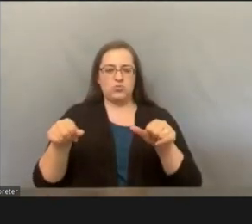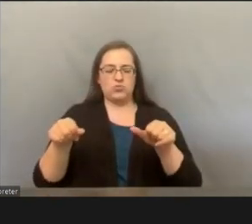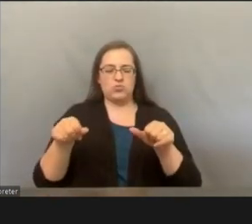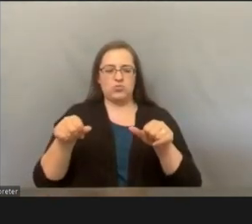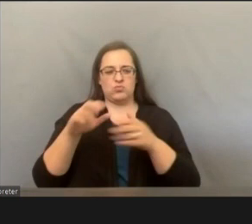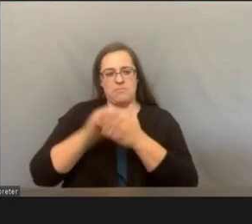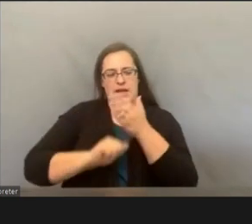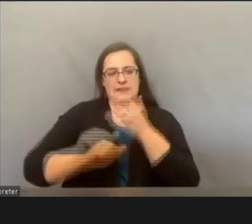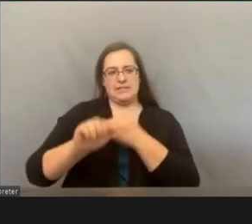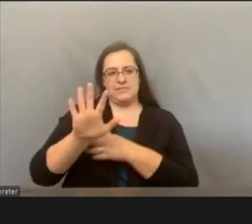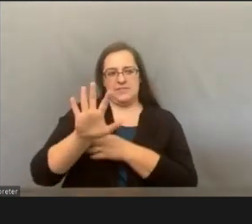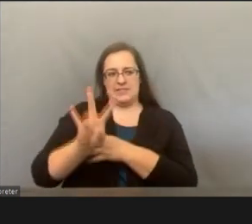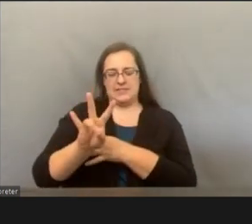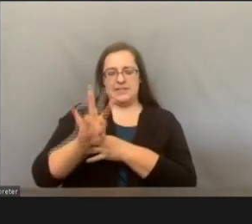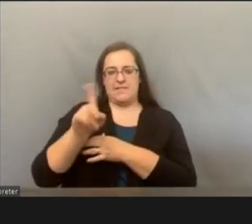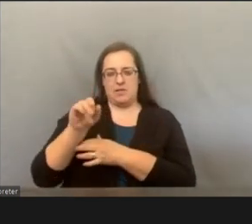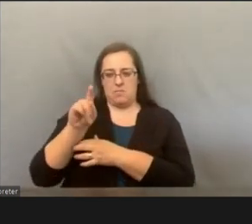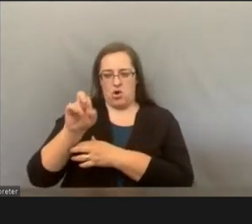REGARDING THE NET ACTIVE CASES